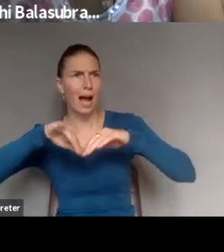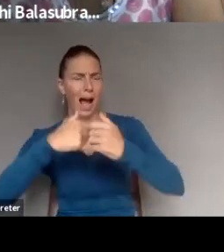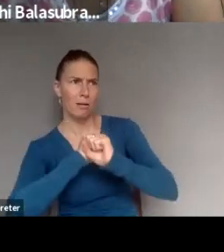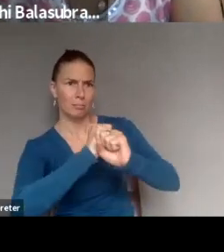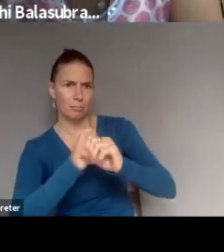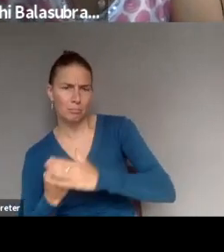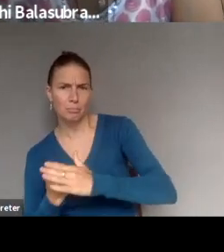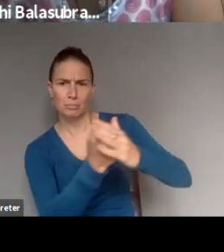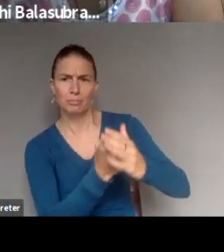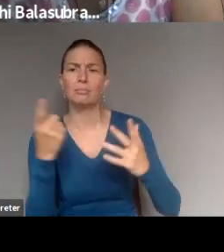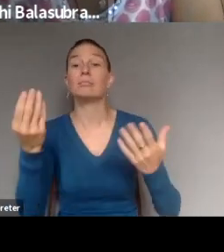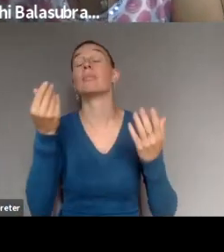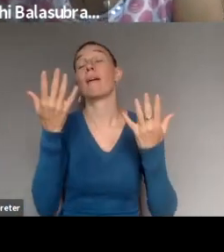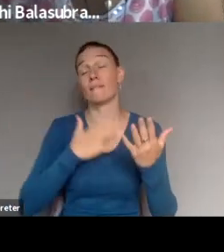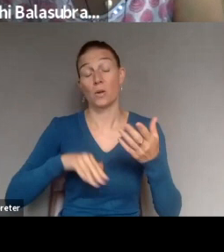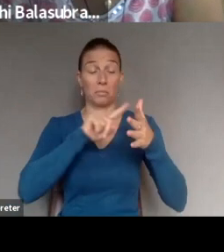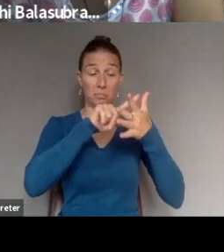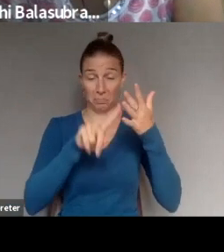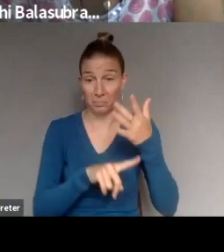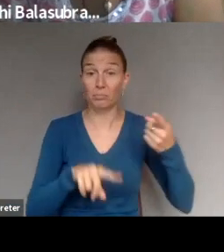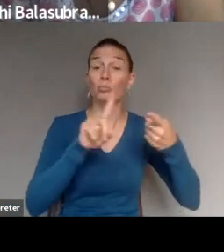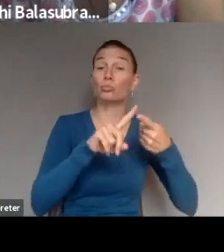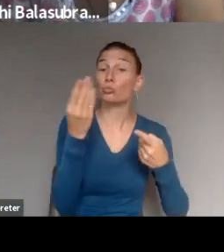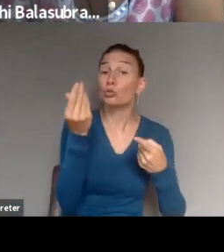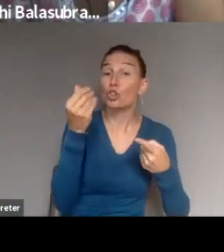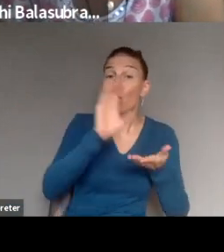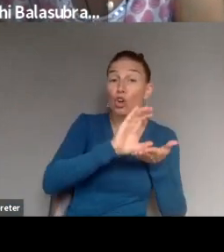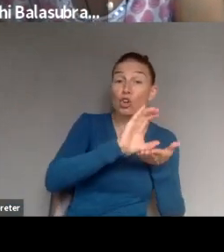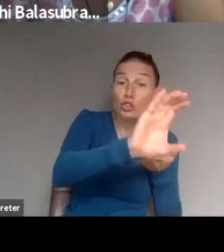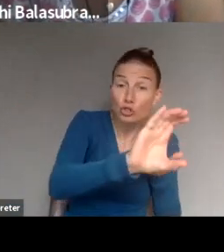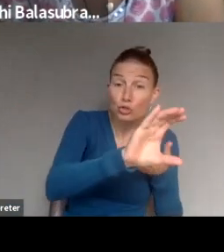[unintelligible] on loans, particularly, micro-small and medium enterprises,